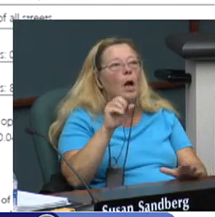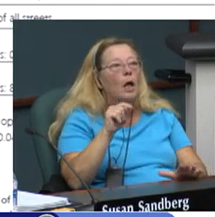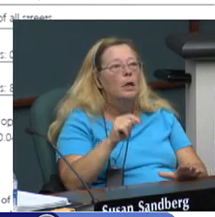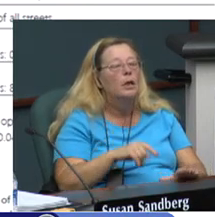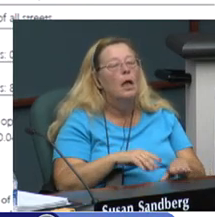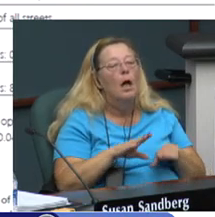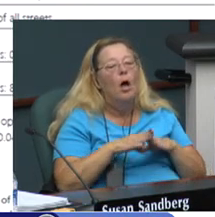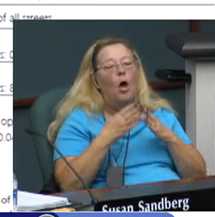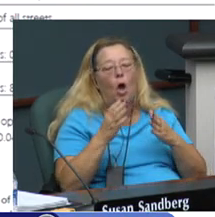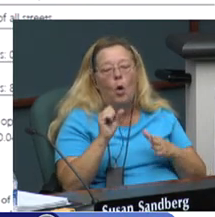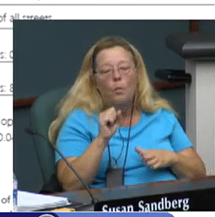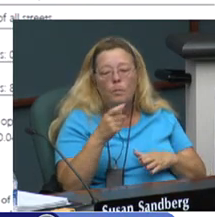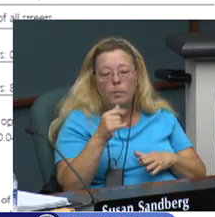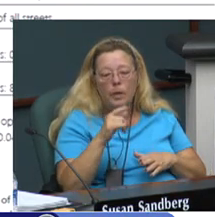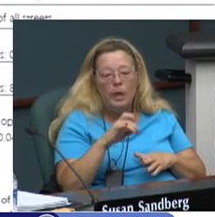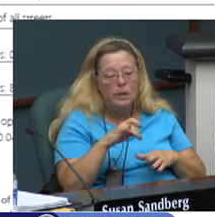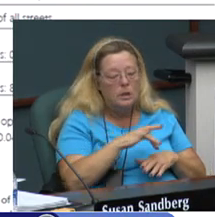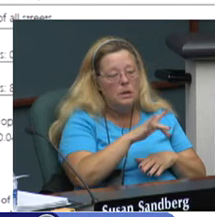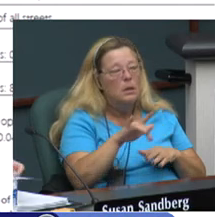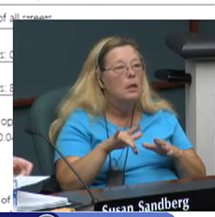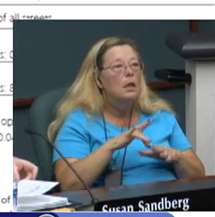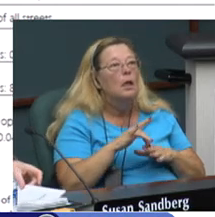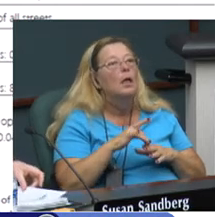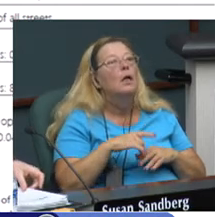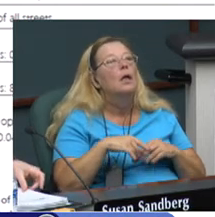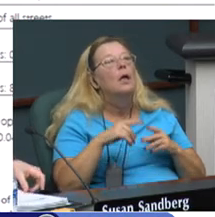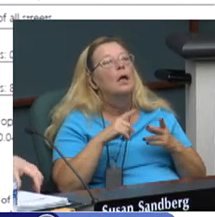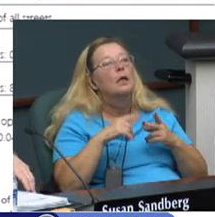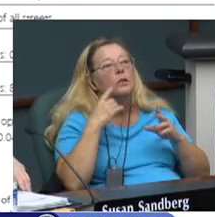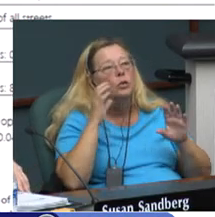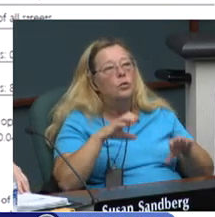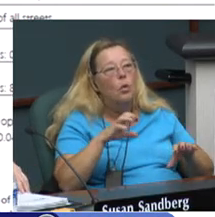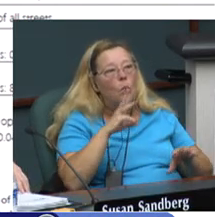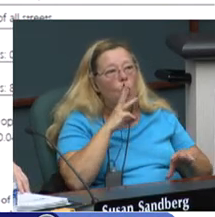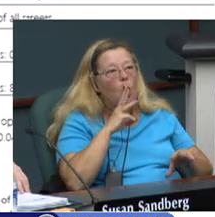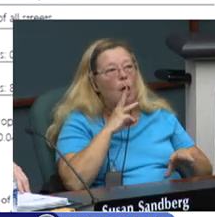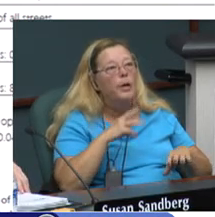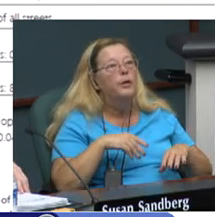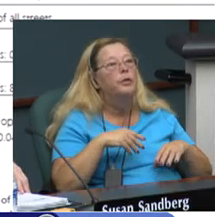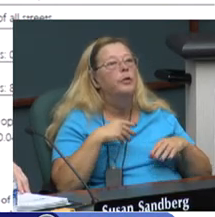stormwater requirements right away so when again on some of your larger